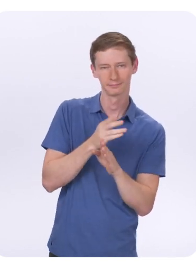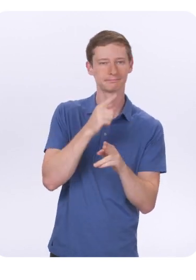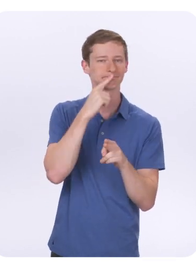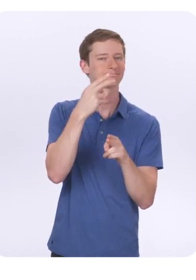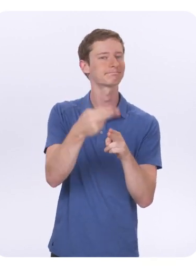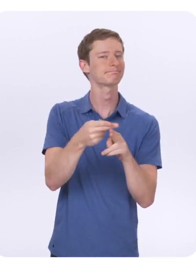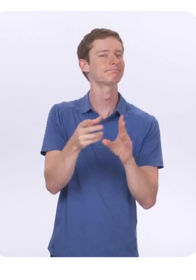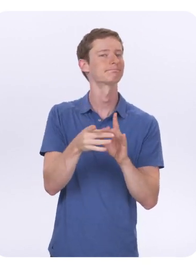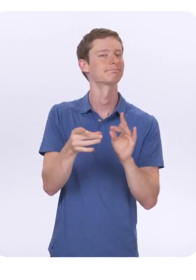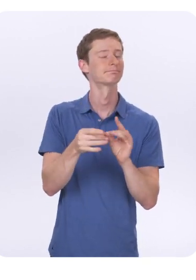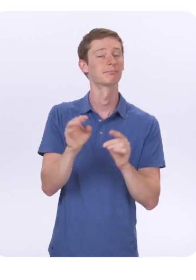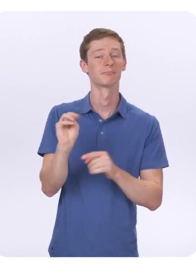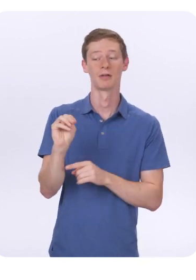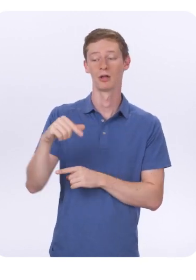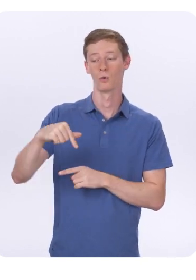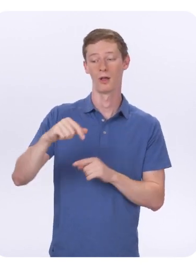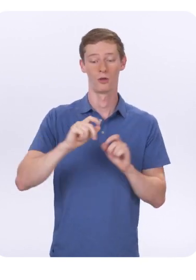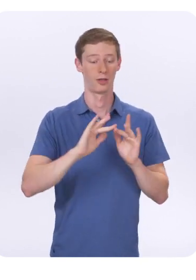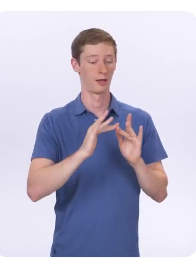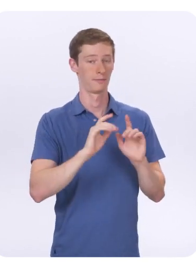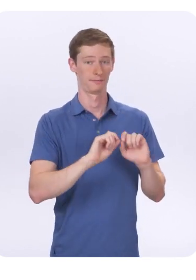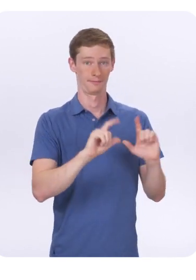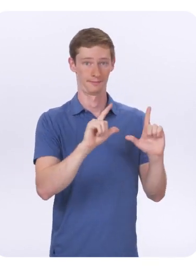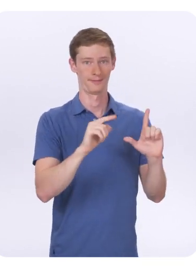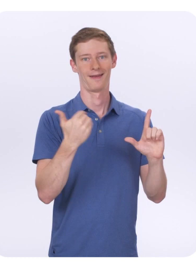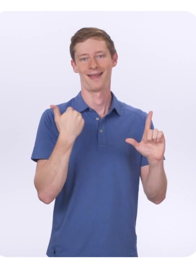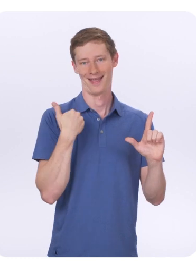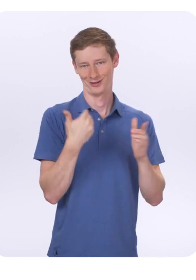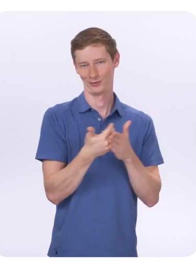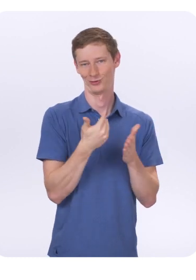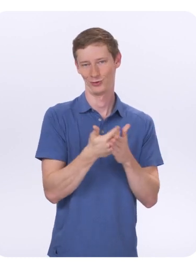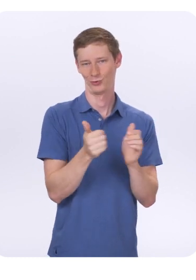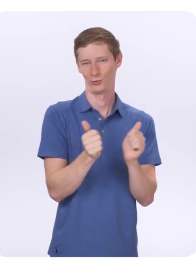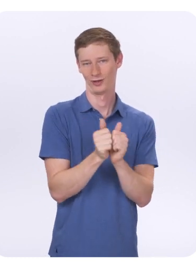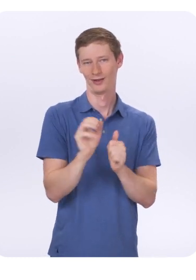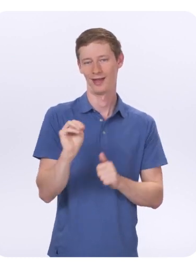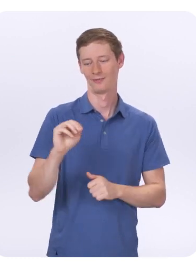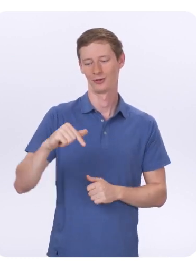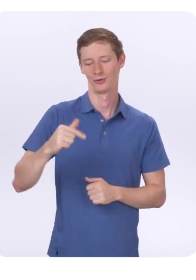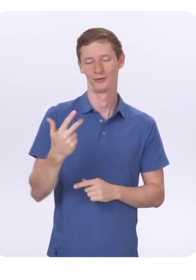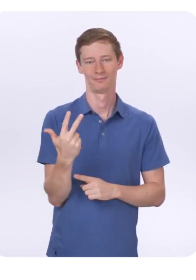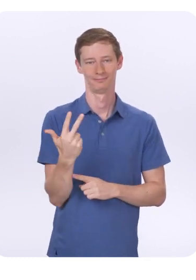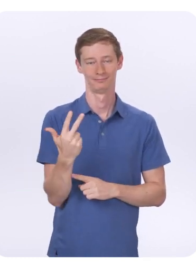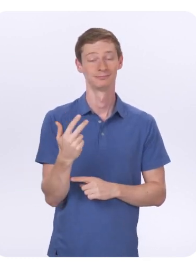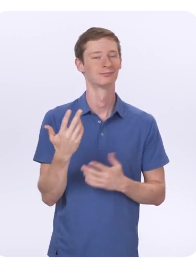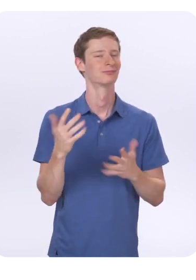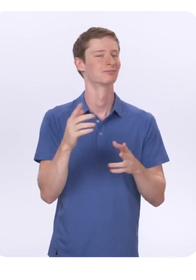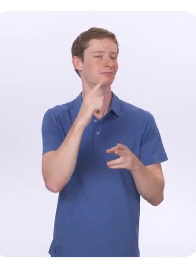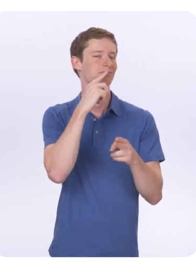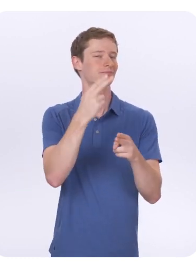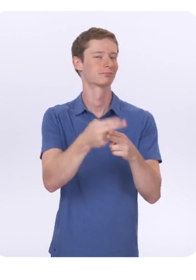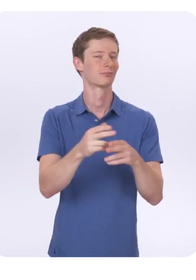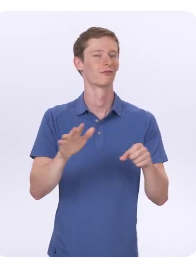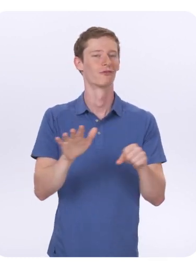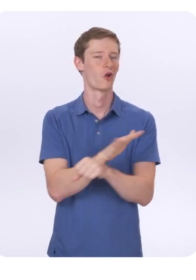that Quest browser gets some new features on Quest 3. As I mentioned before, full-color Passthrough was added.